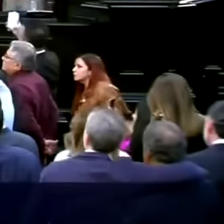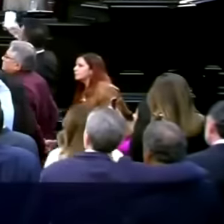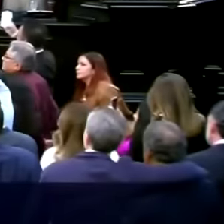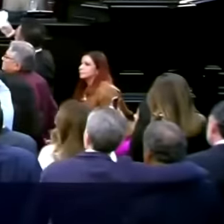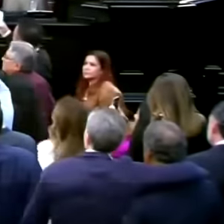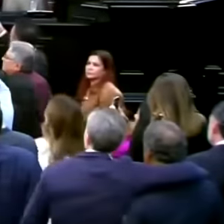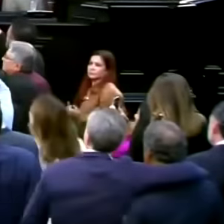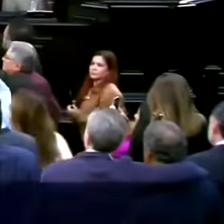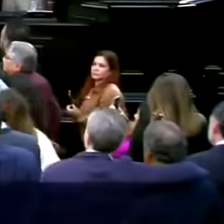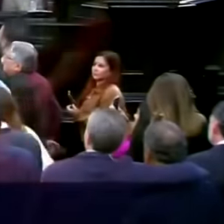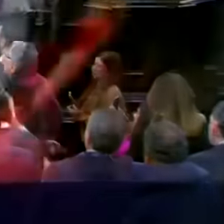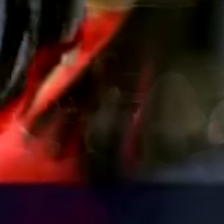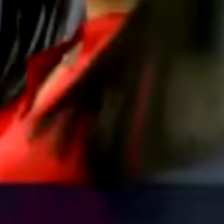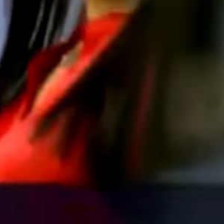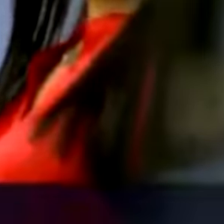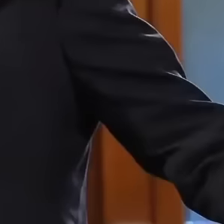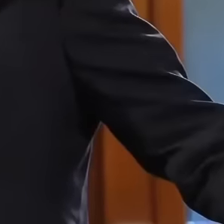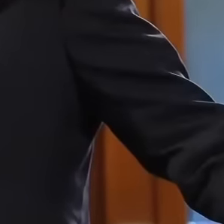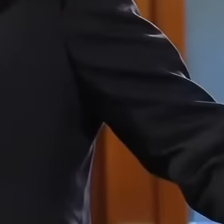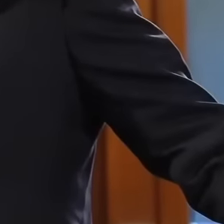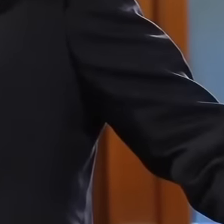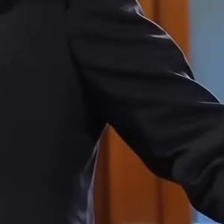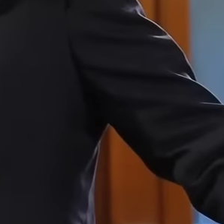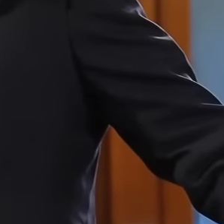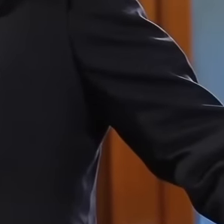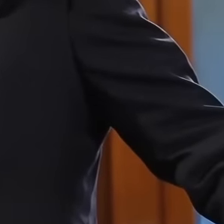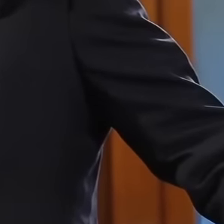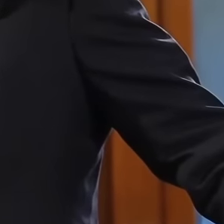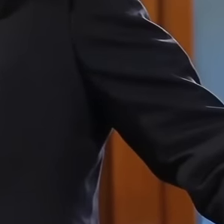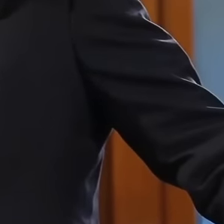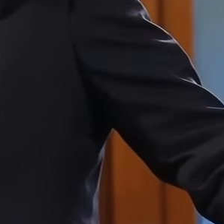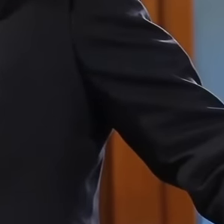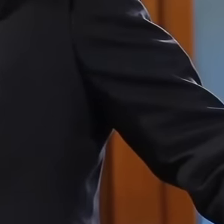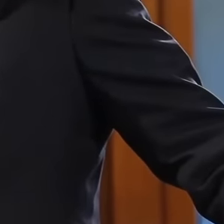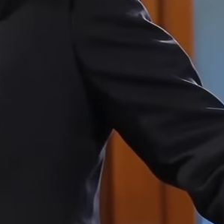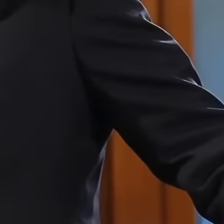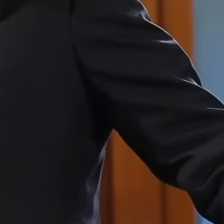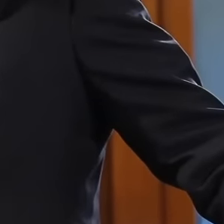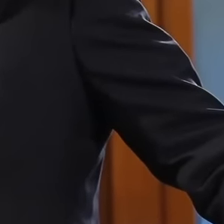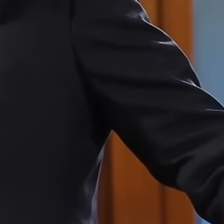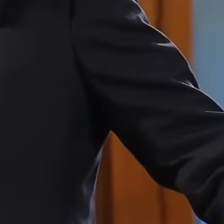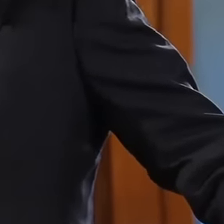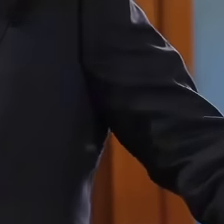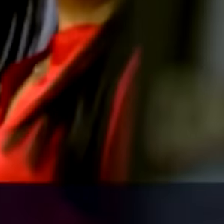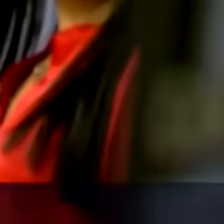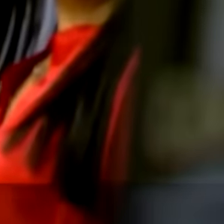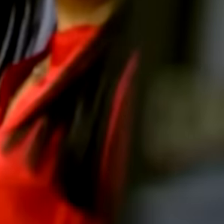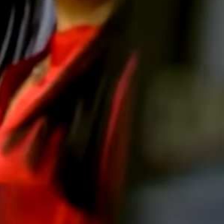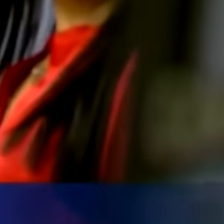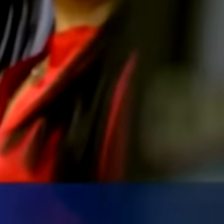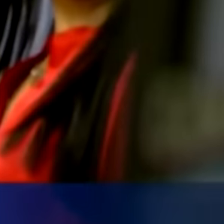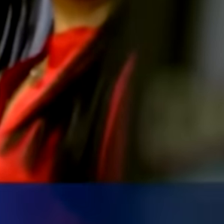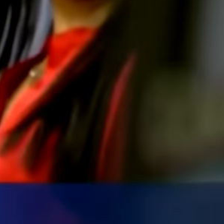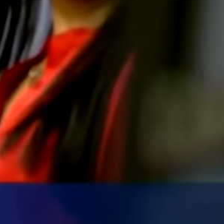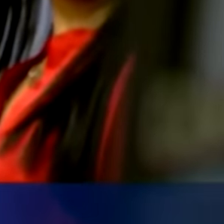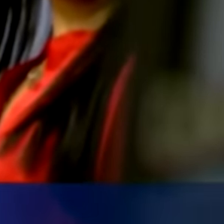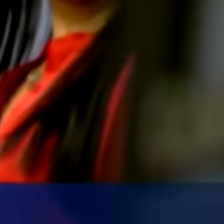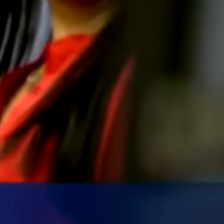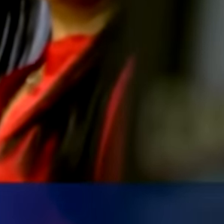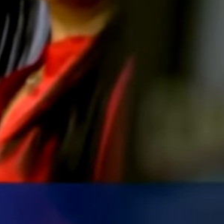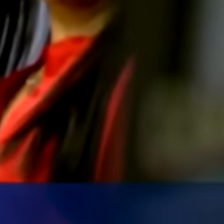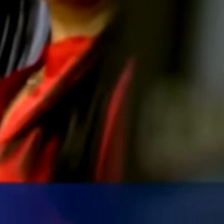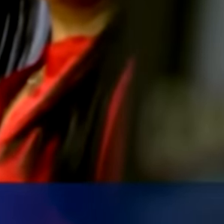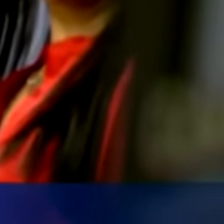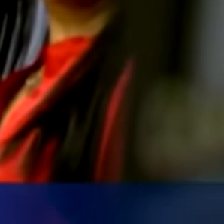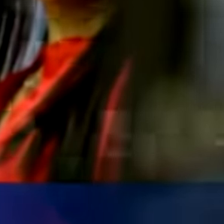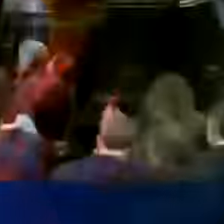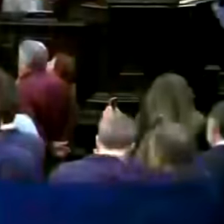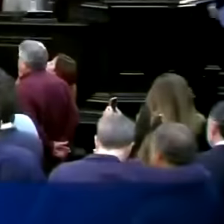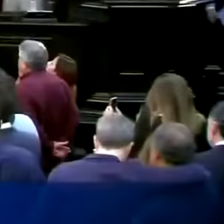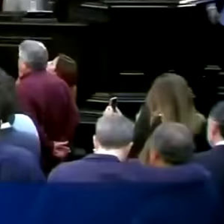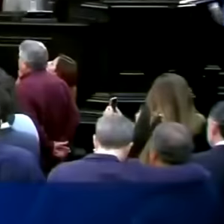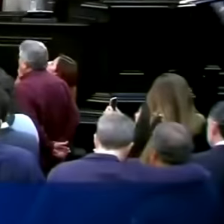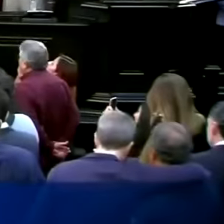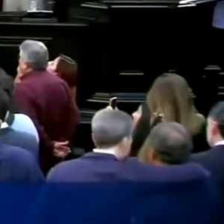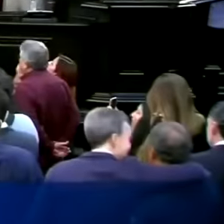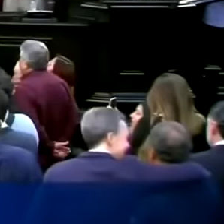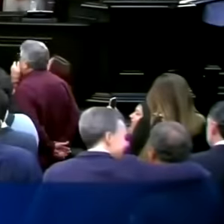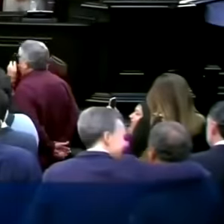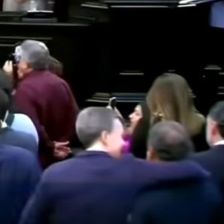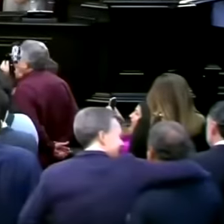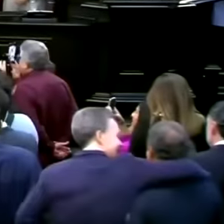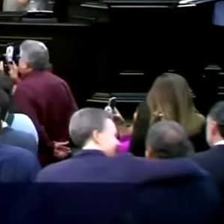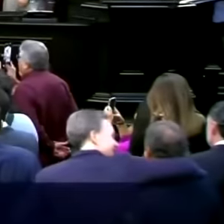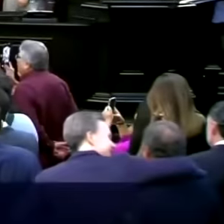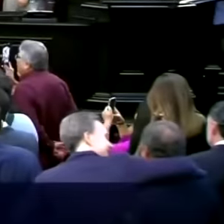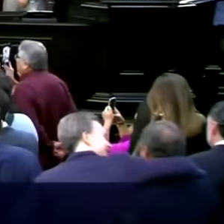Llorona say my name correctly say my name correctly Bellaco